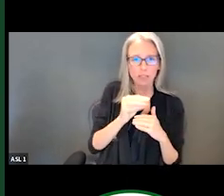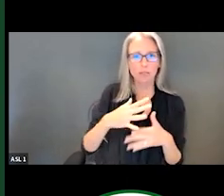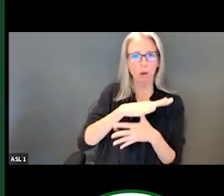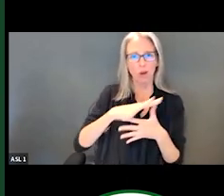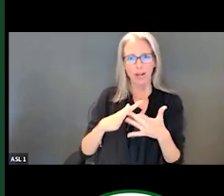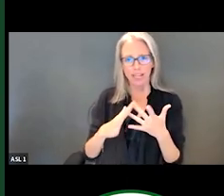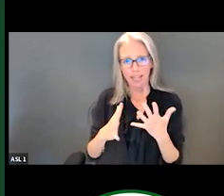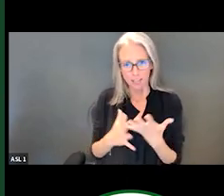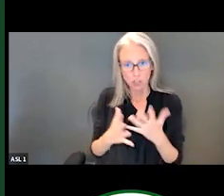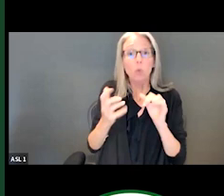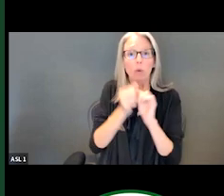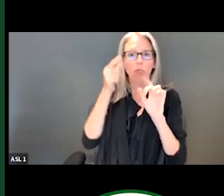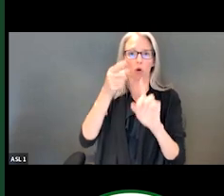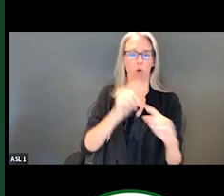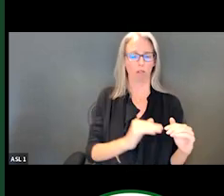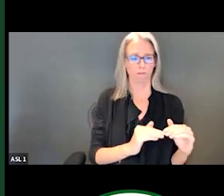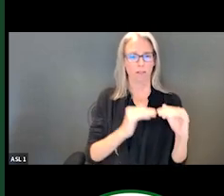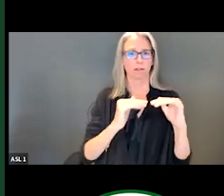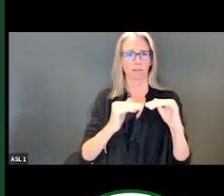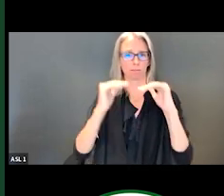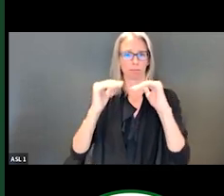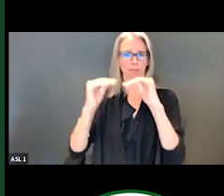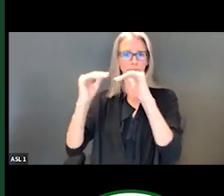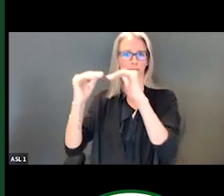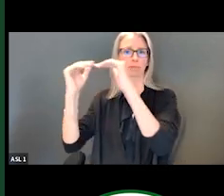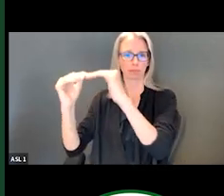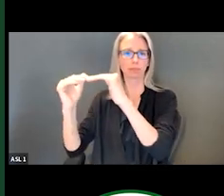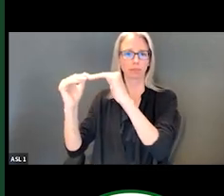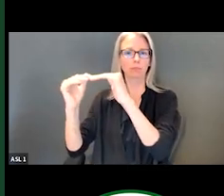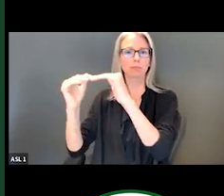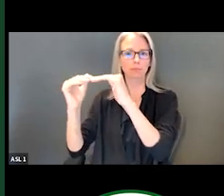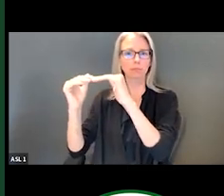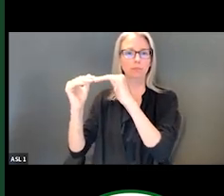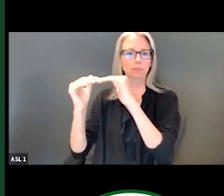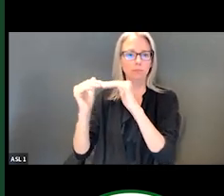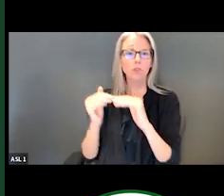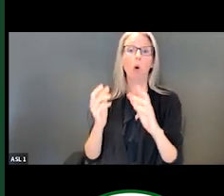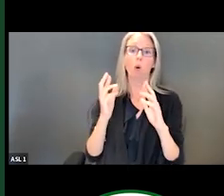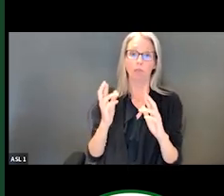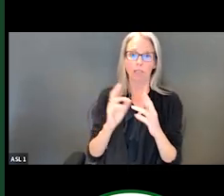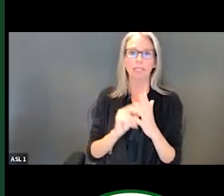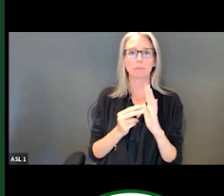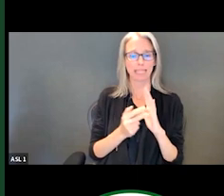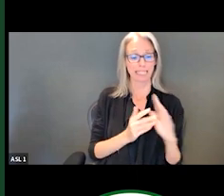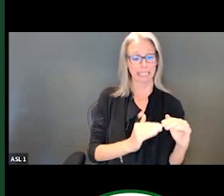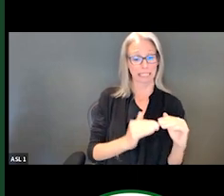those bright spots also speak to the fact that improvement is possible and it is coming.